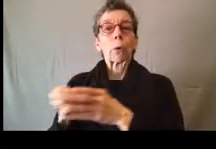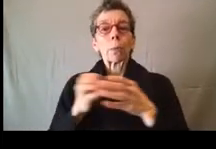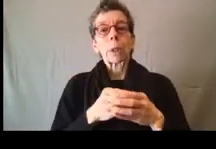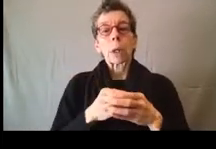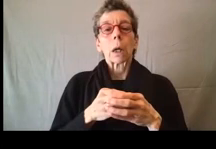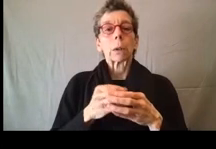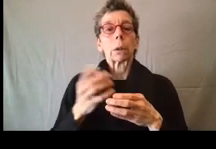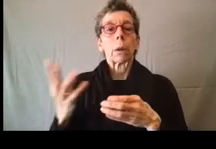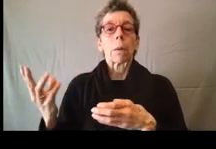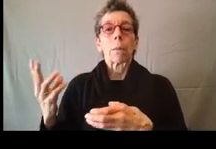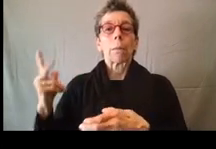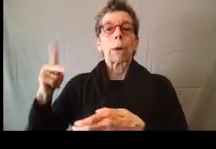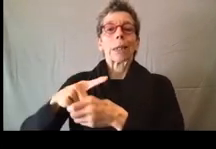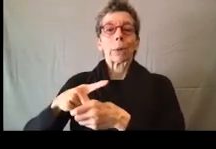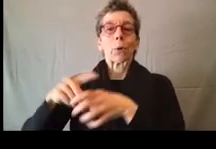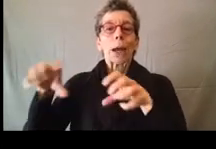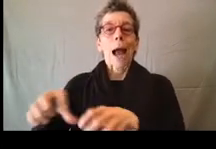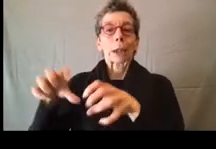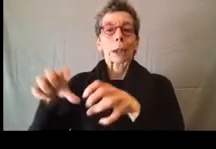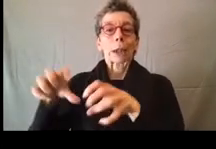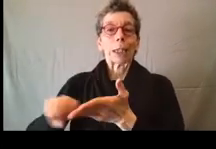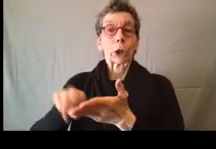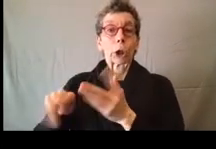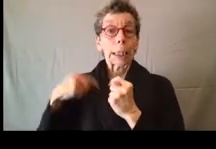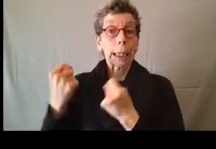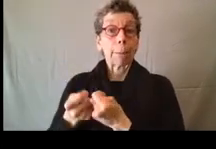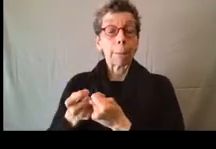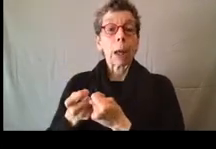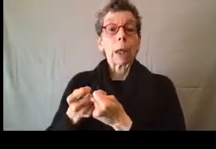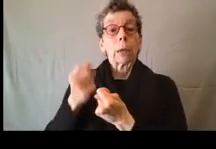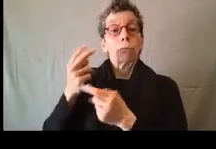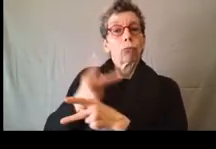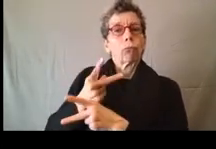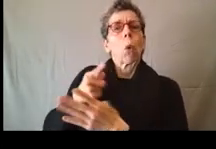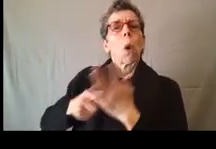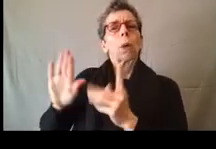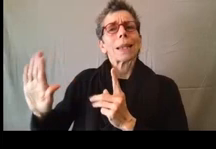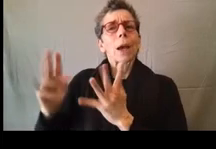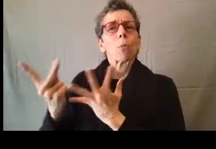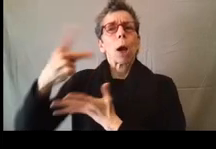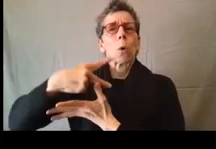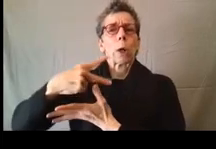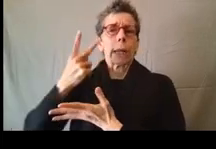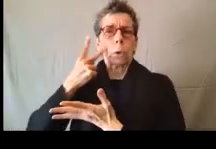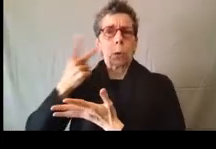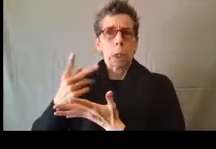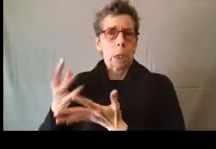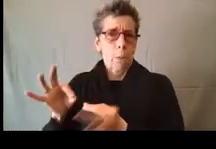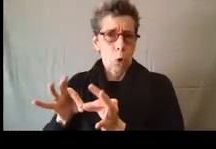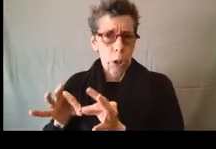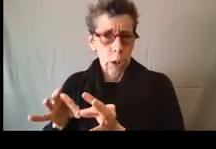action research team, to determine what they saw as important. This created a very long,